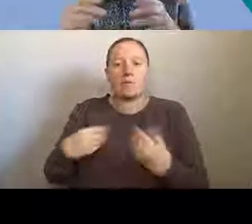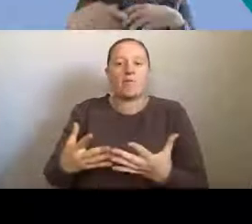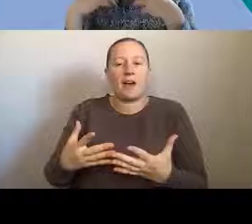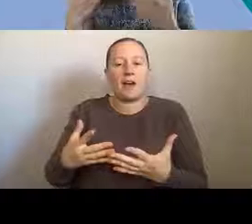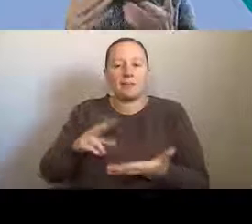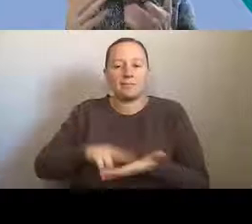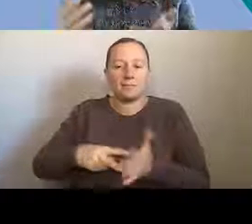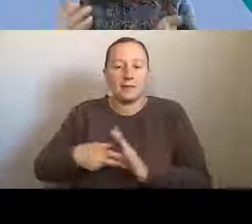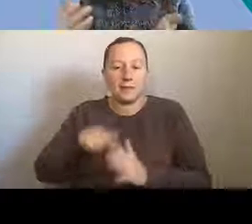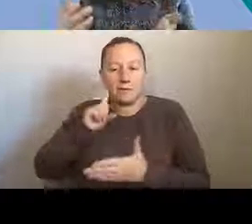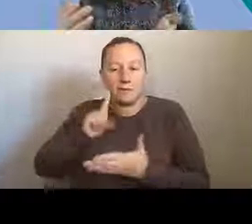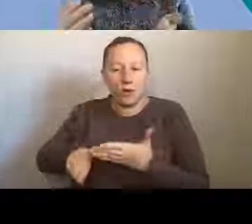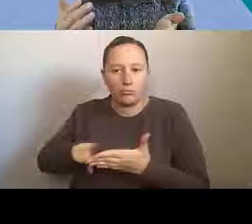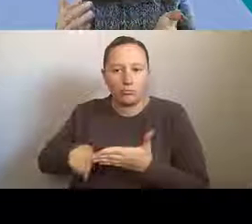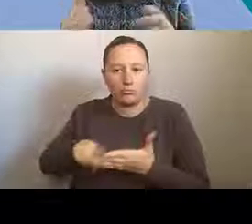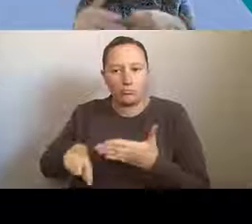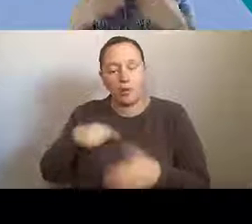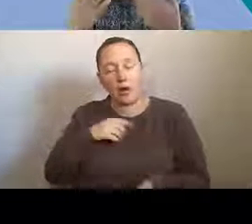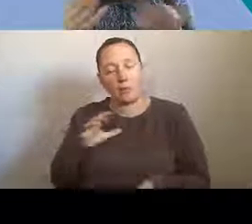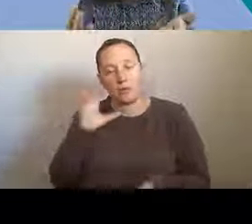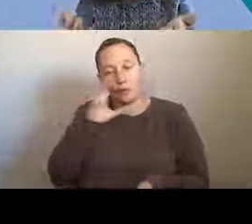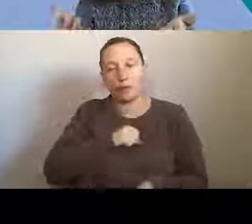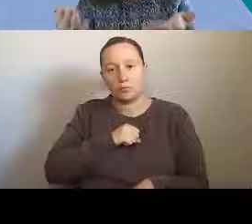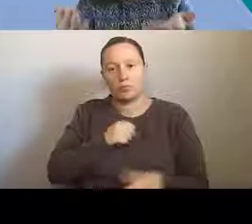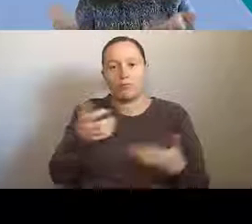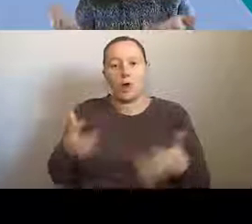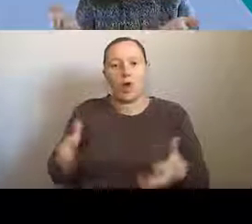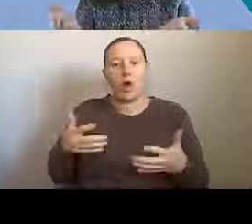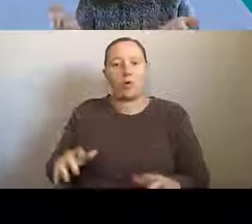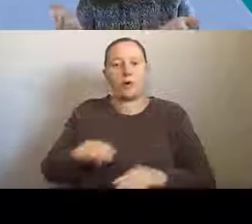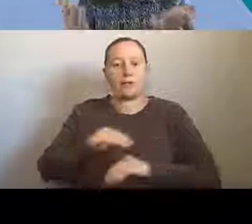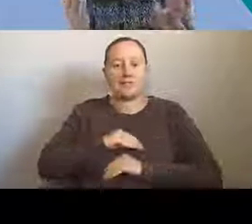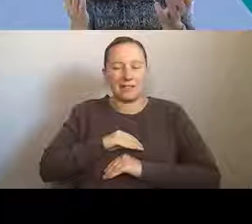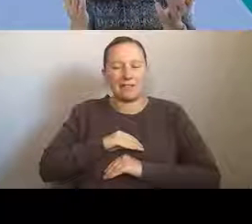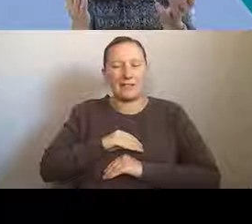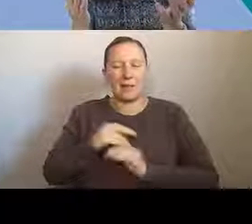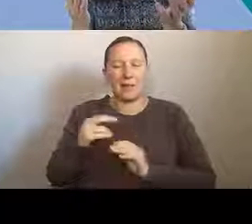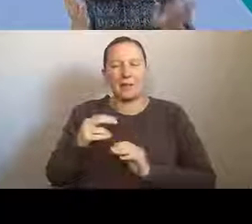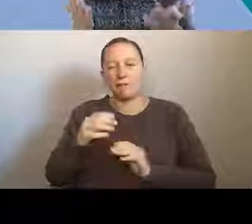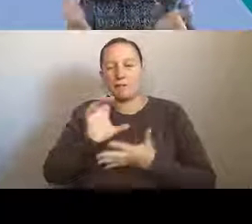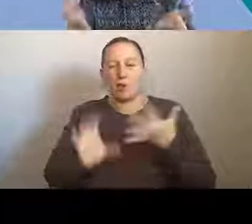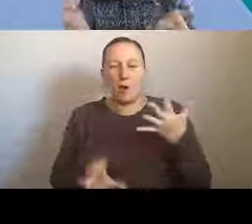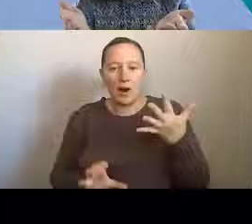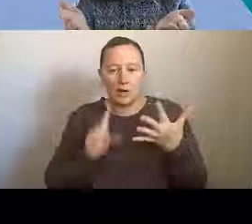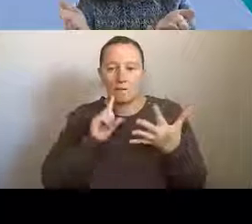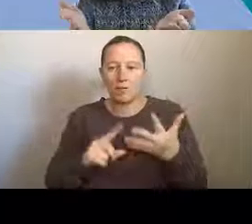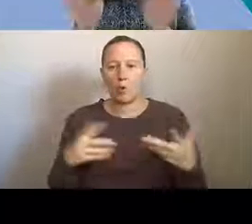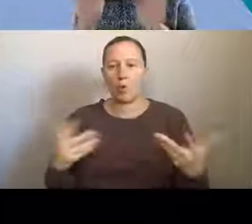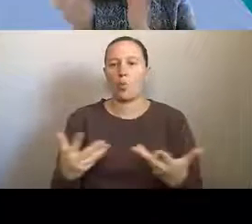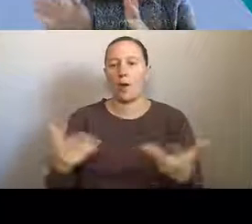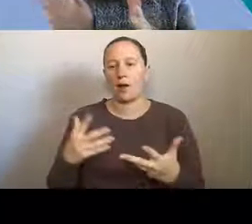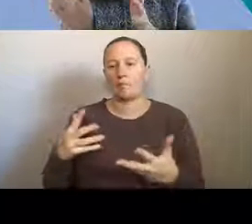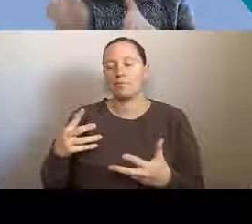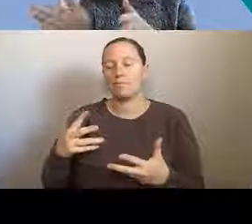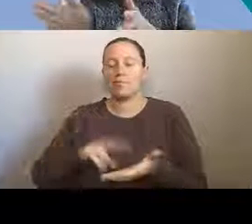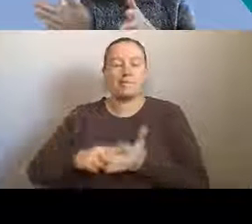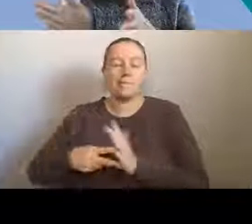so I'm assuming that it already satisfied the criteria for what constitutes research, so that's an assumption here.